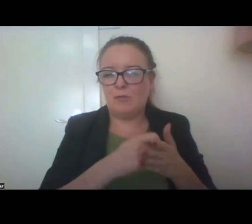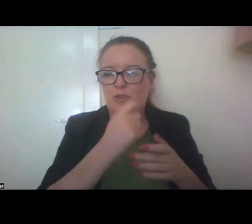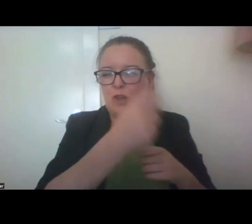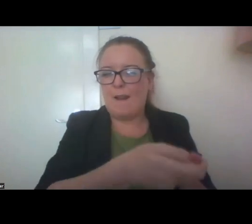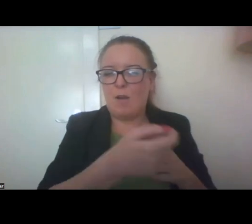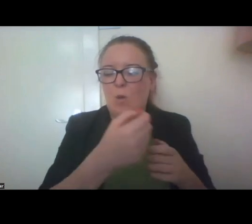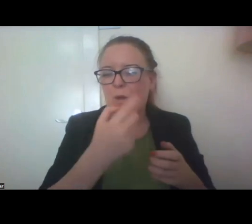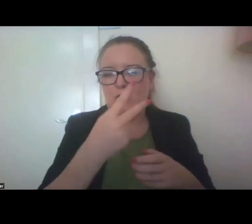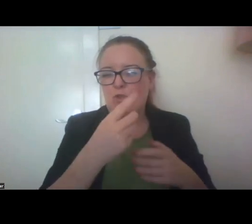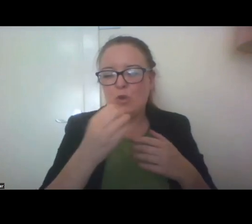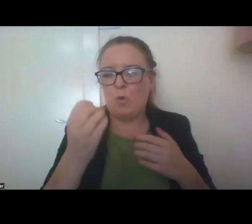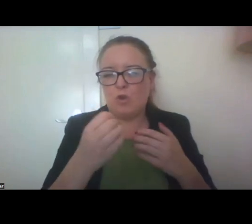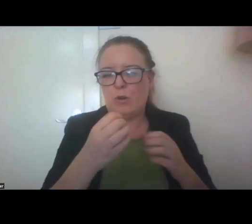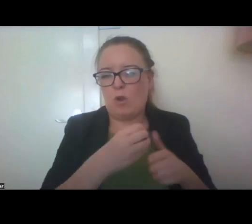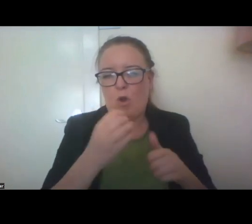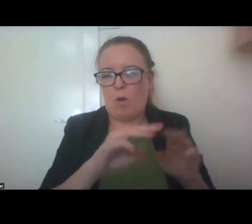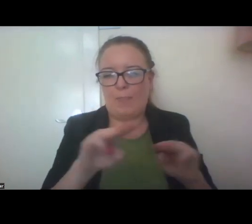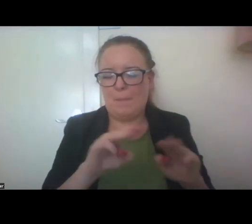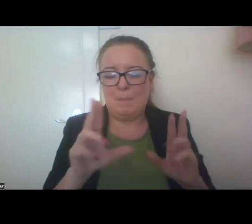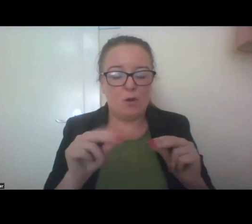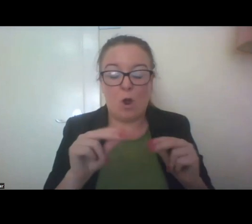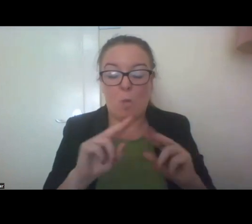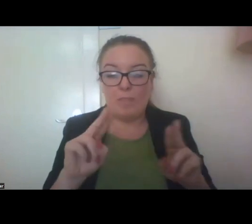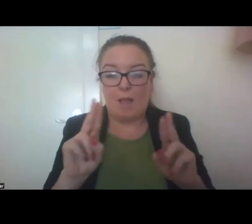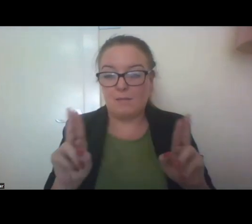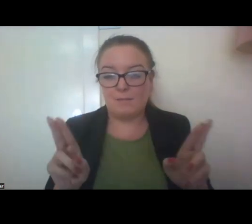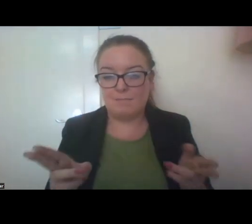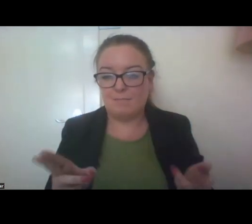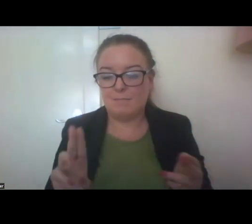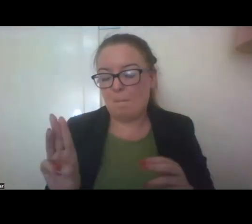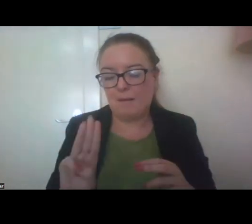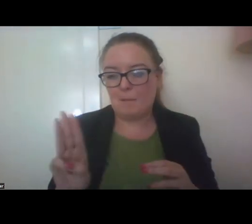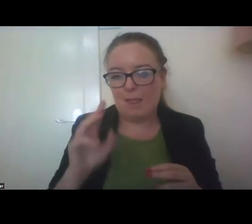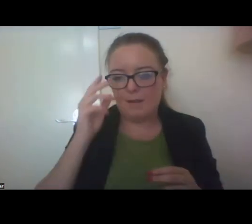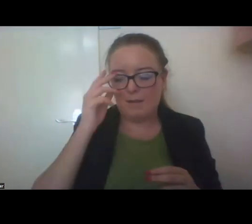Auracast gets around that and provides broadcastable audio